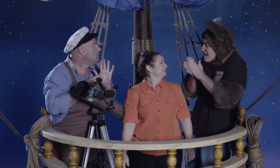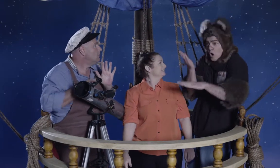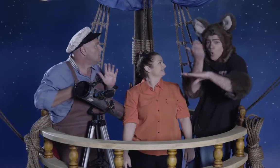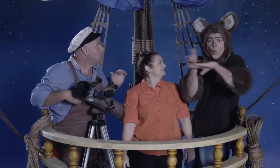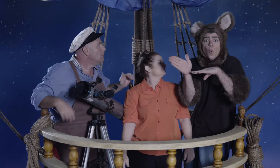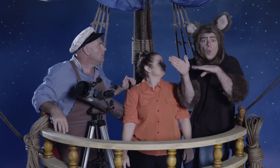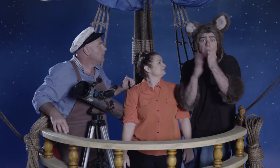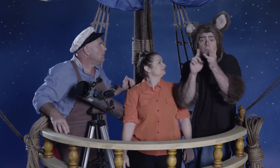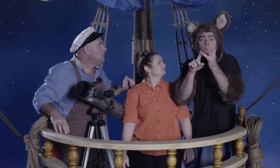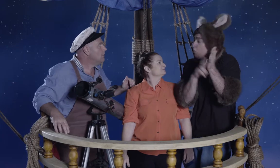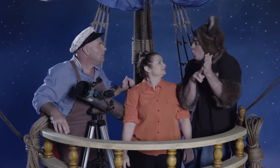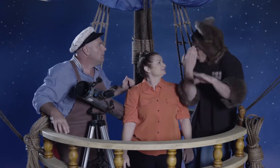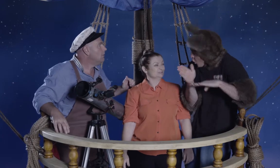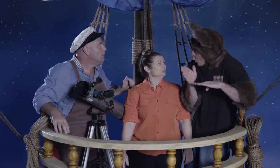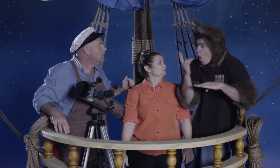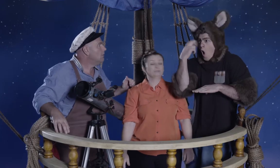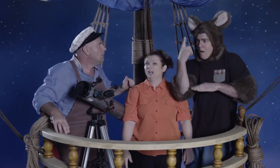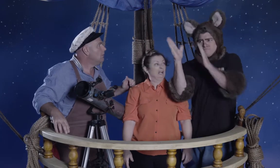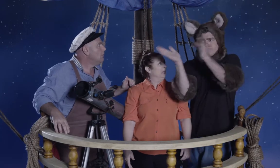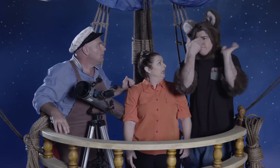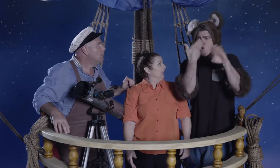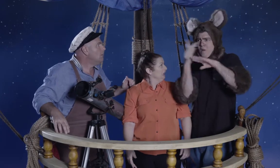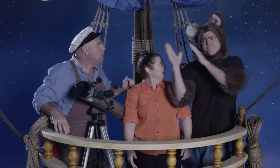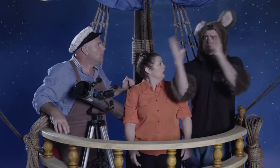Does that mean it's a new moon, and the old one goes away?